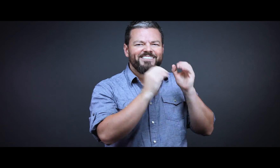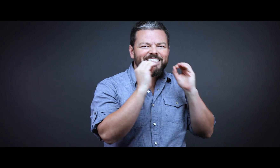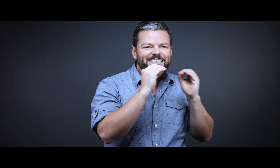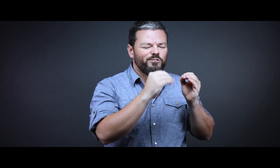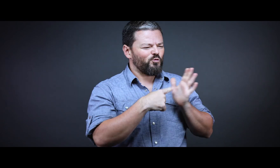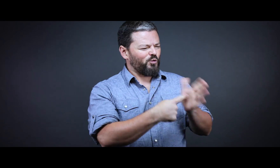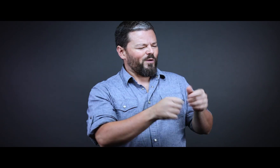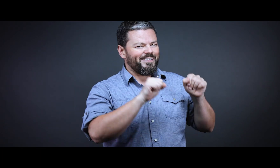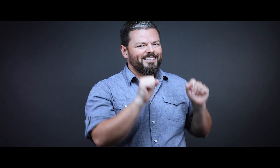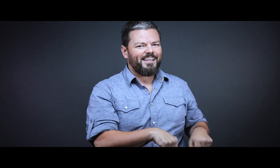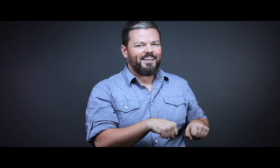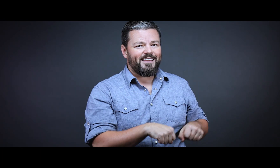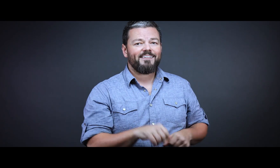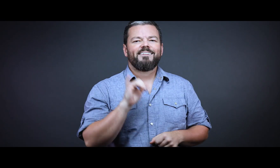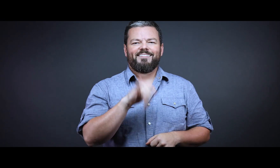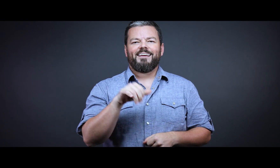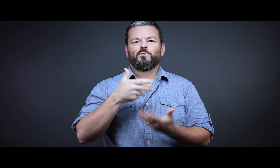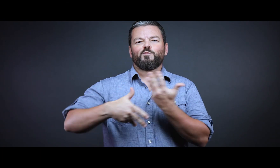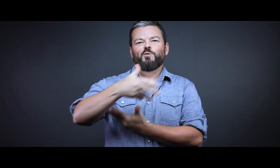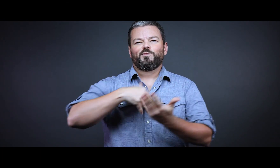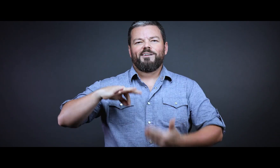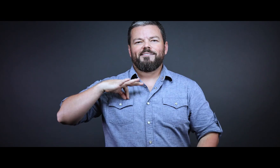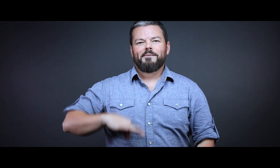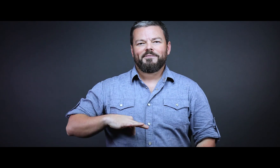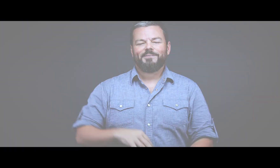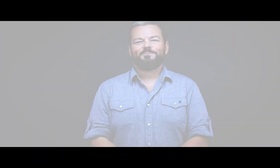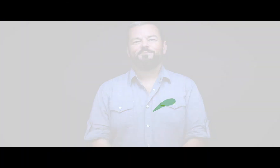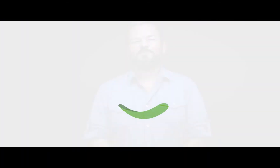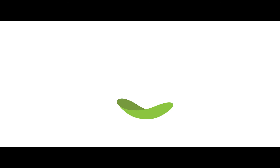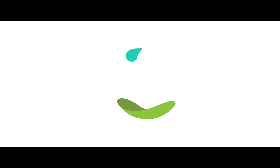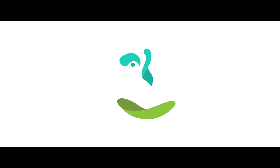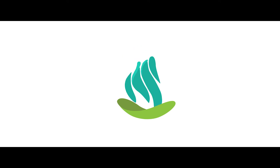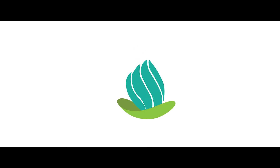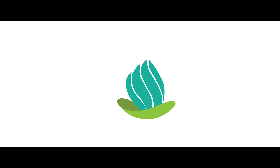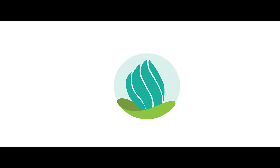thriving and bringing their unique perspectives to educational environments and workplaces.